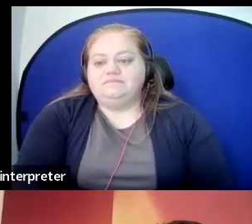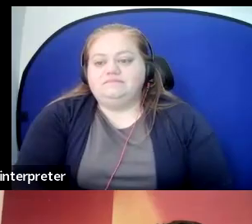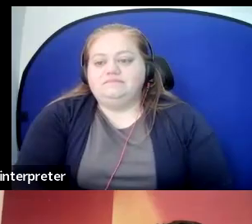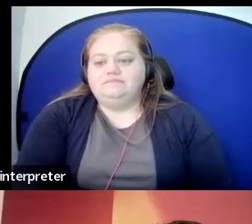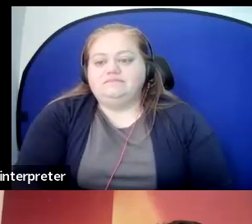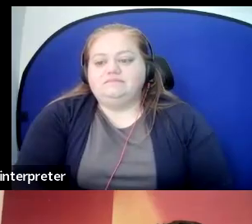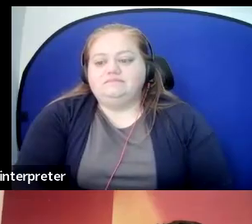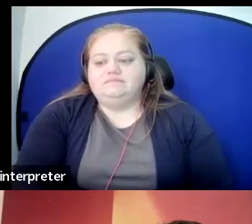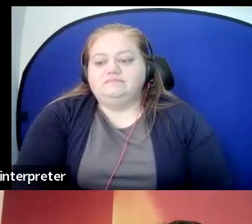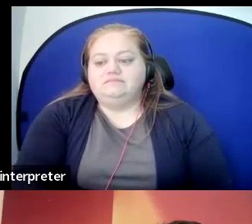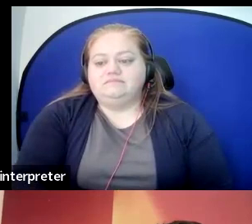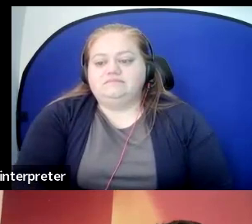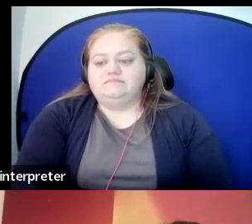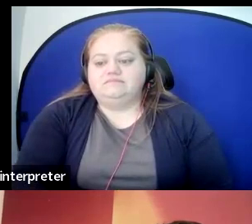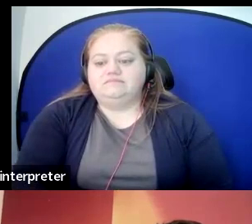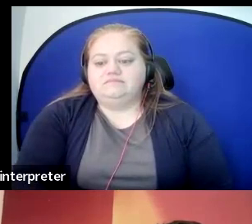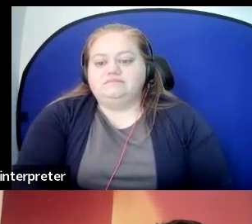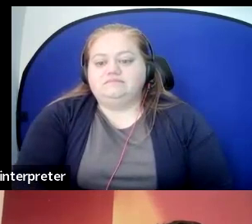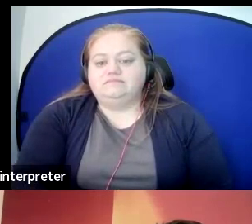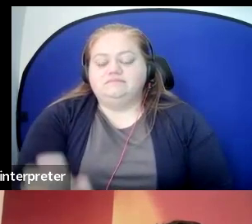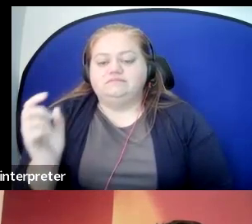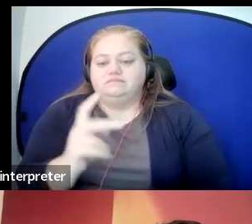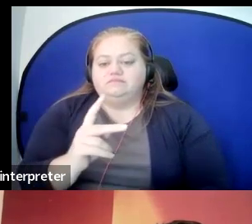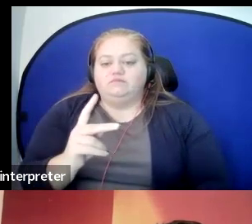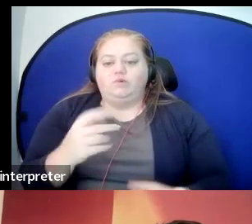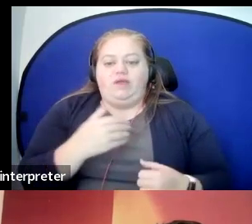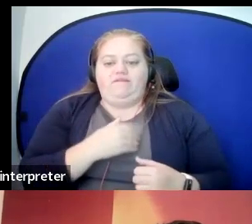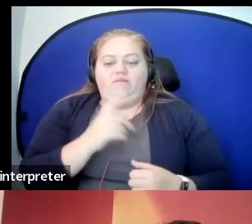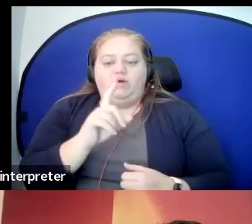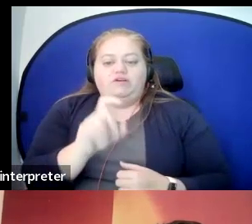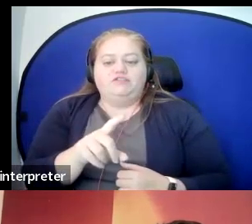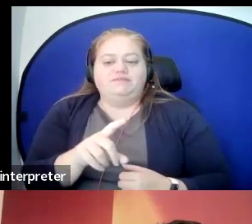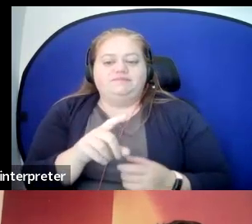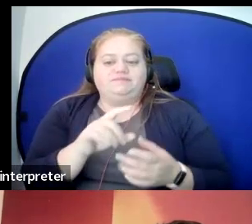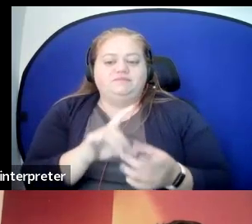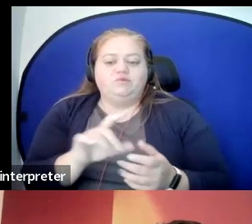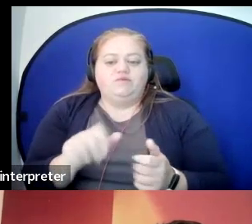So let's go to this question that's sort of a follow-up of the conversation